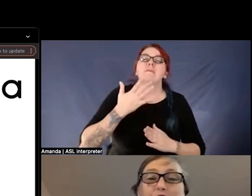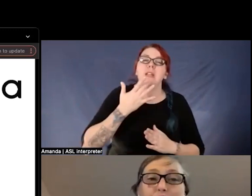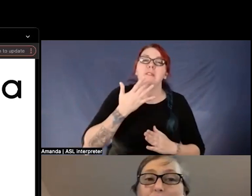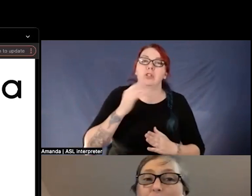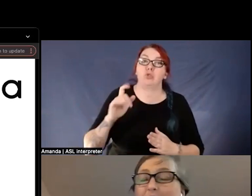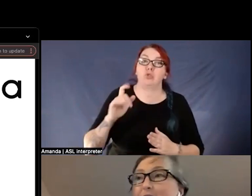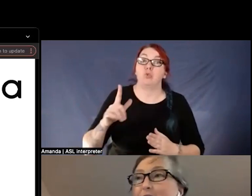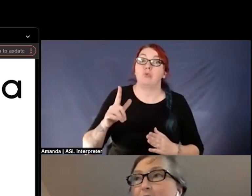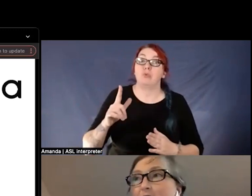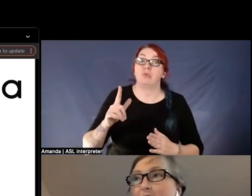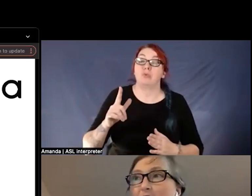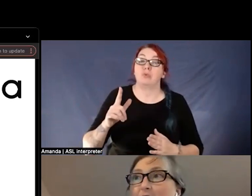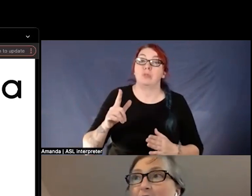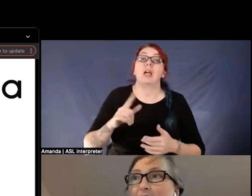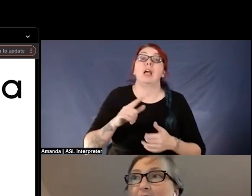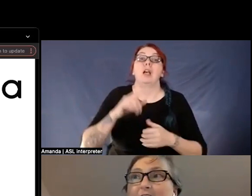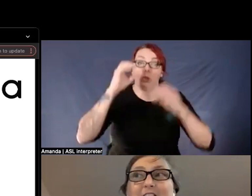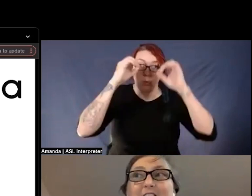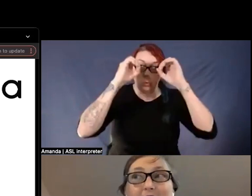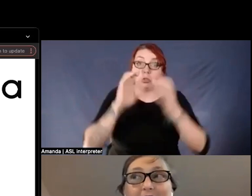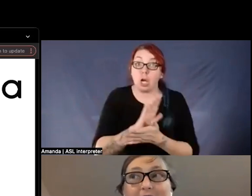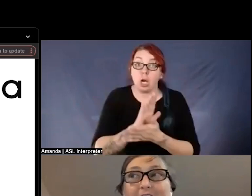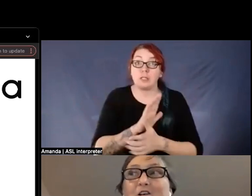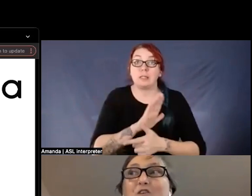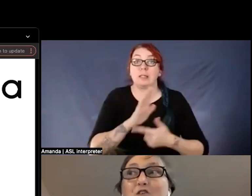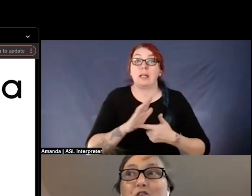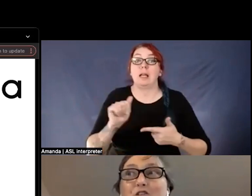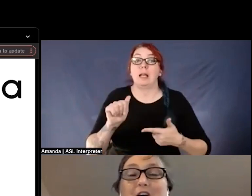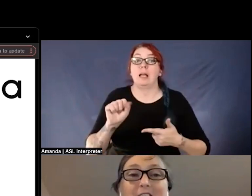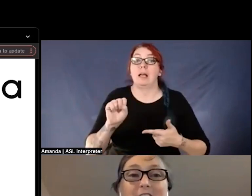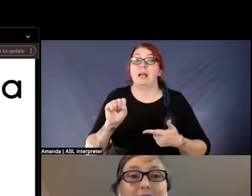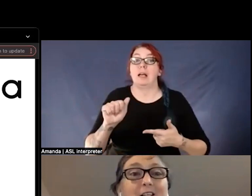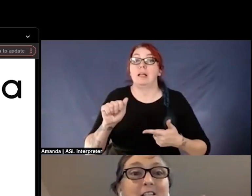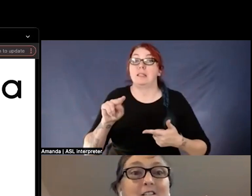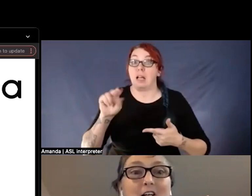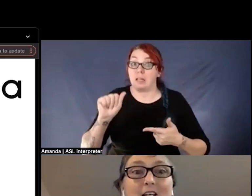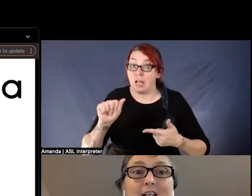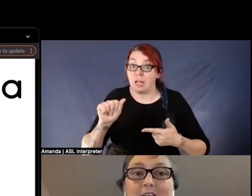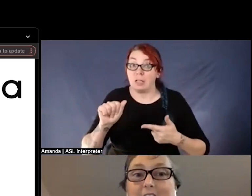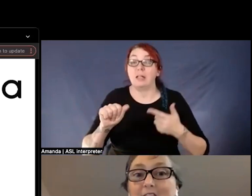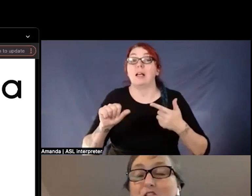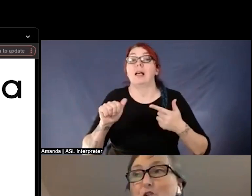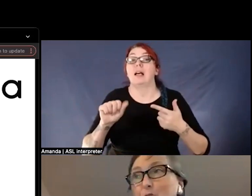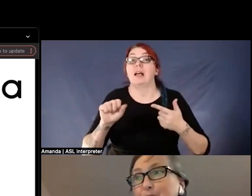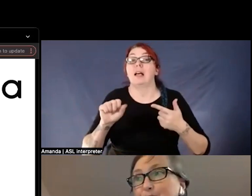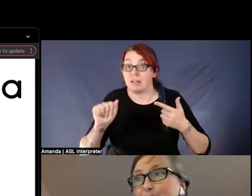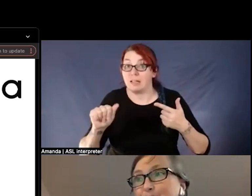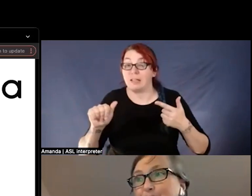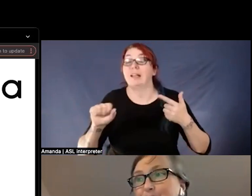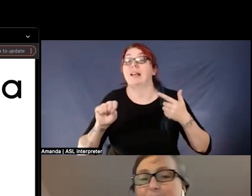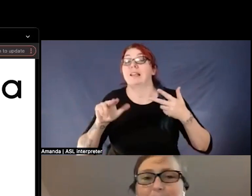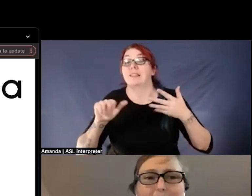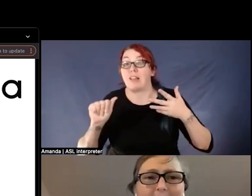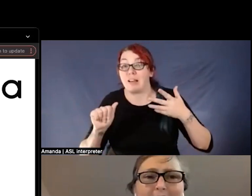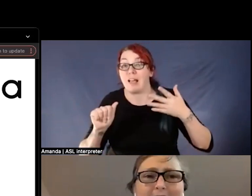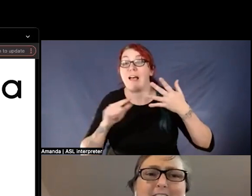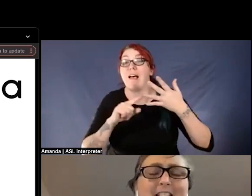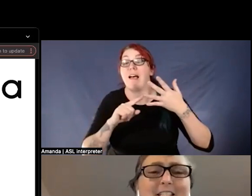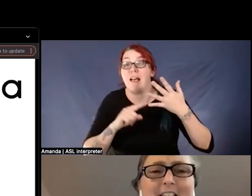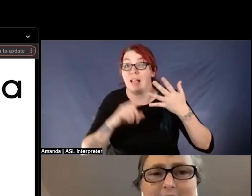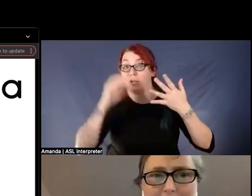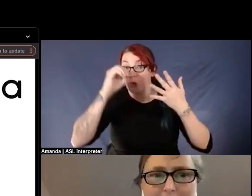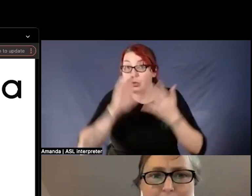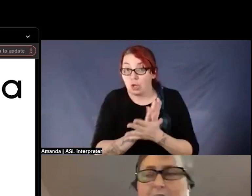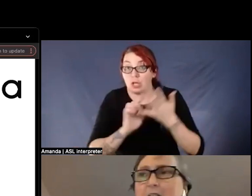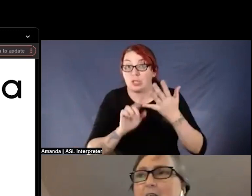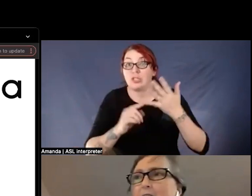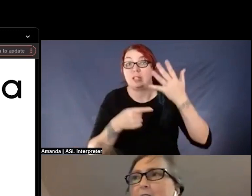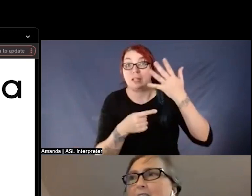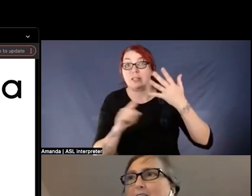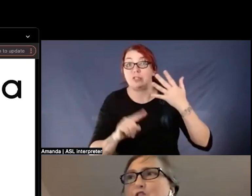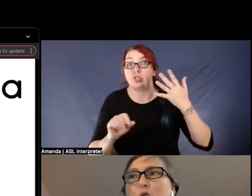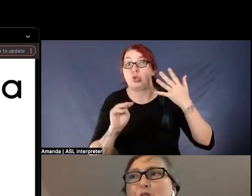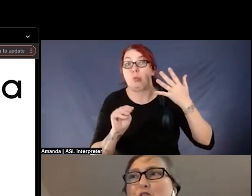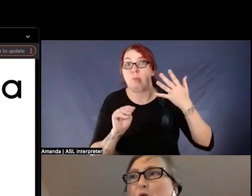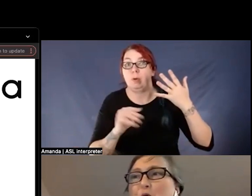Google Docs, Asana, Asana, Google Docs, Asana and Zoom. And the six least favourite tools were